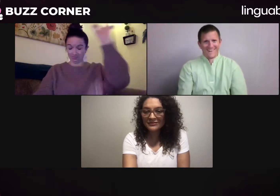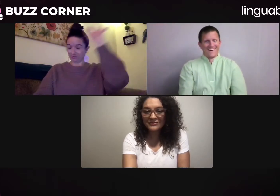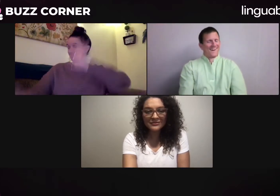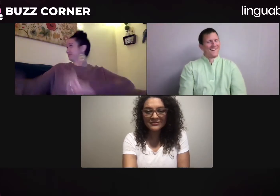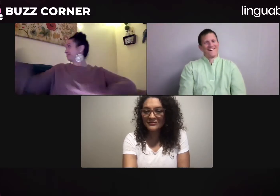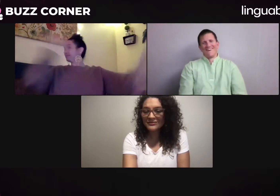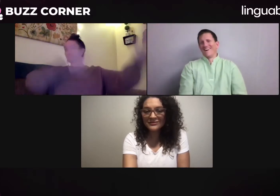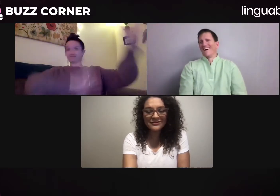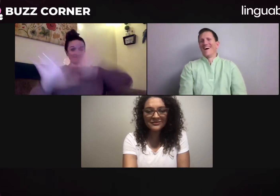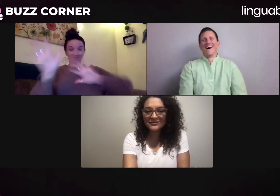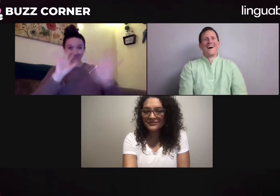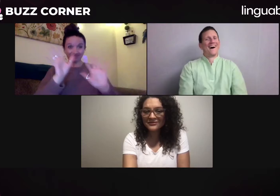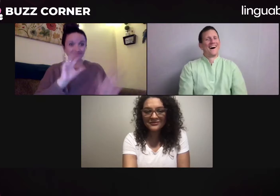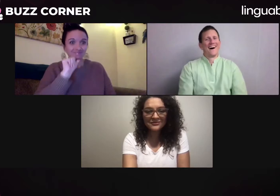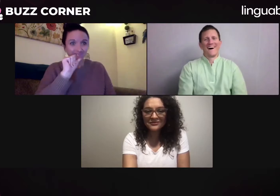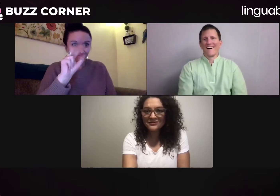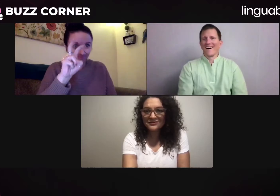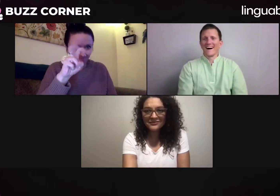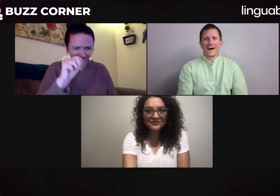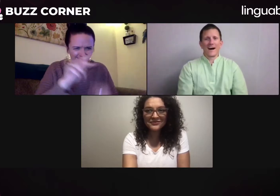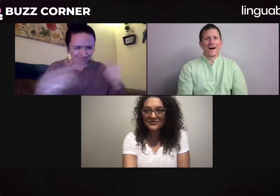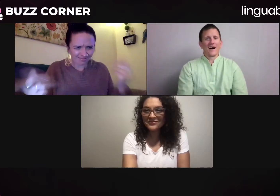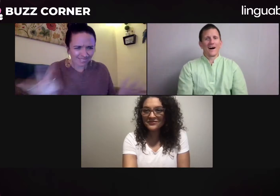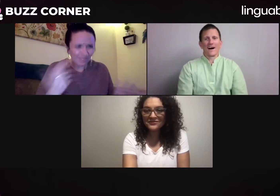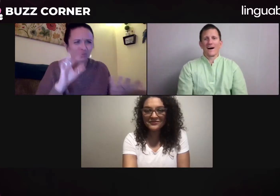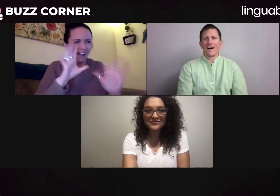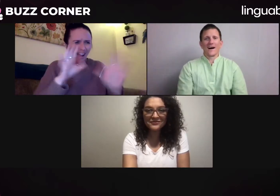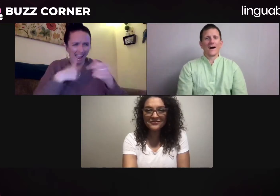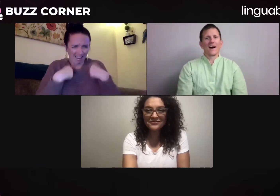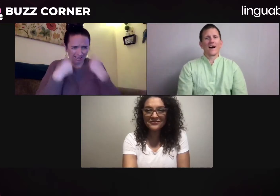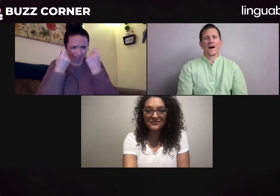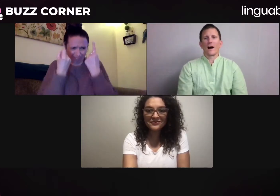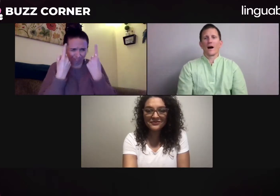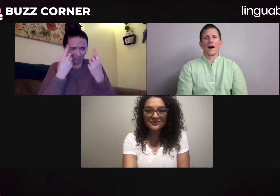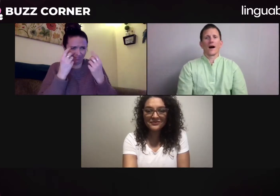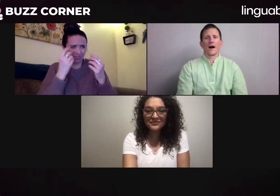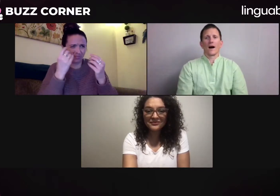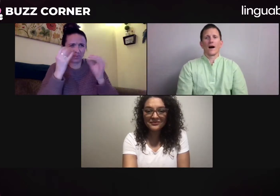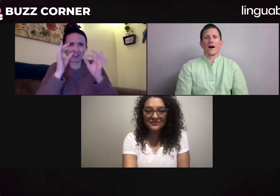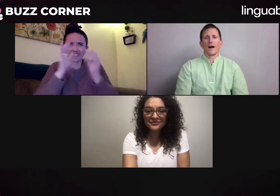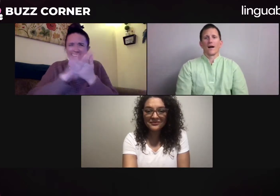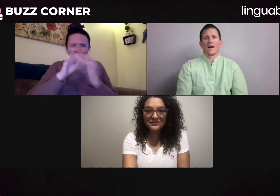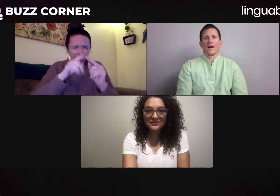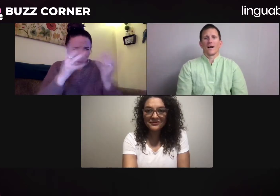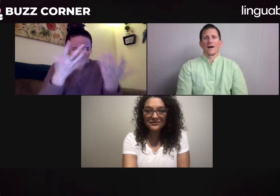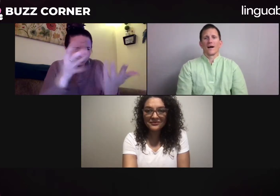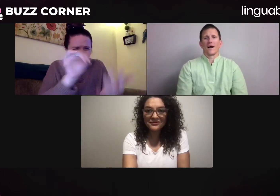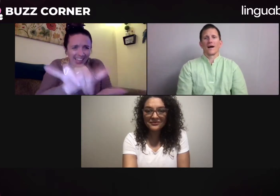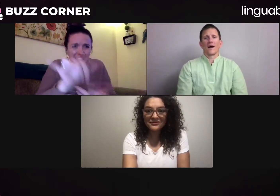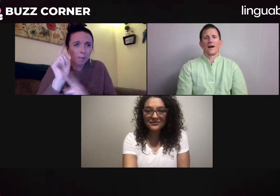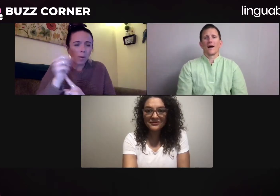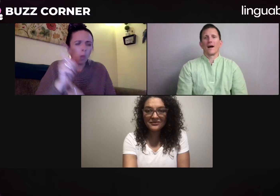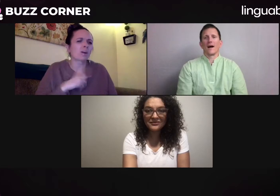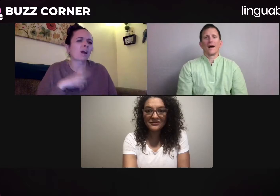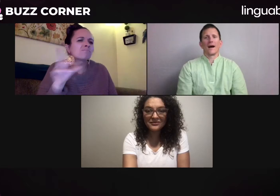What they were doing was almost like a CDI situation, but they were wearing a helmet while they were doing this. It's very odd.